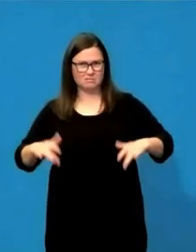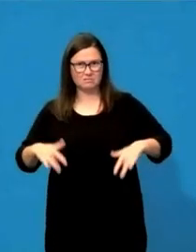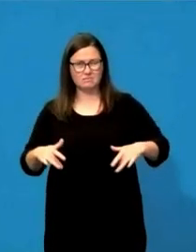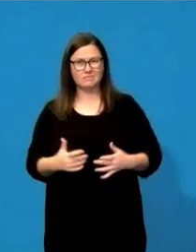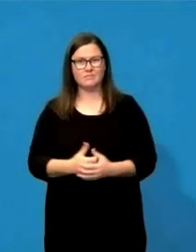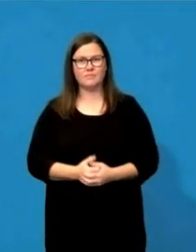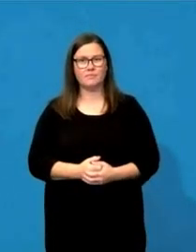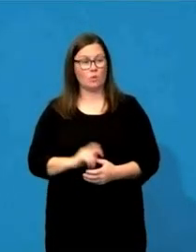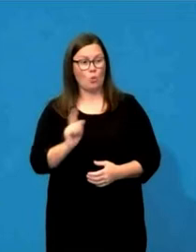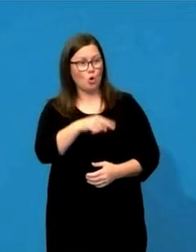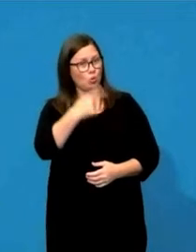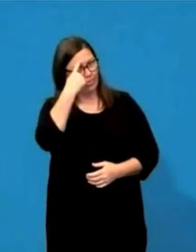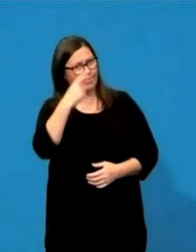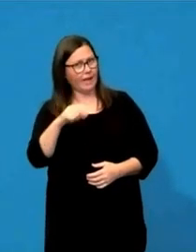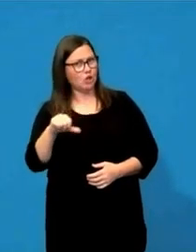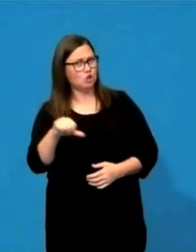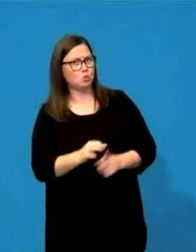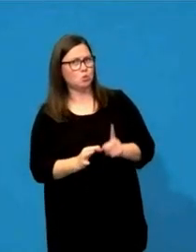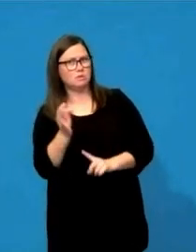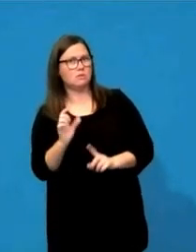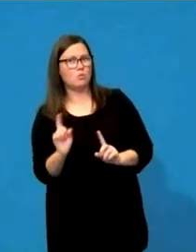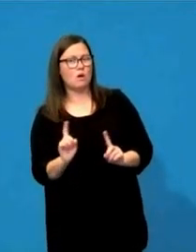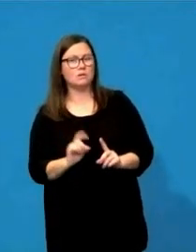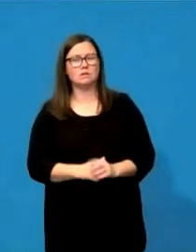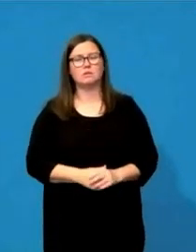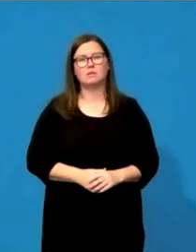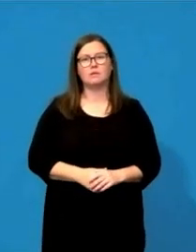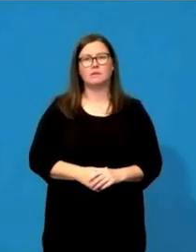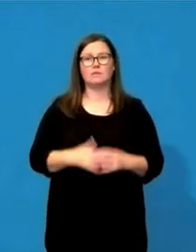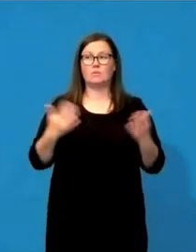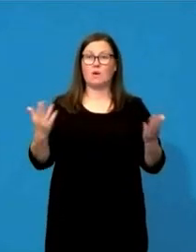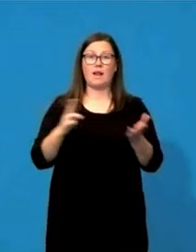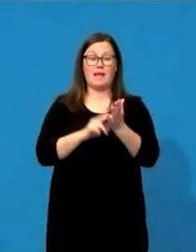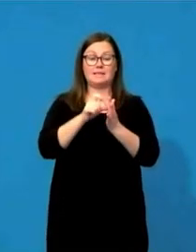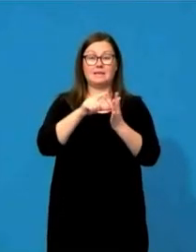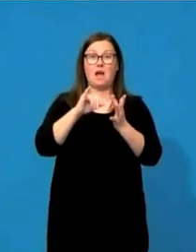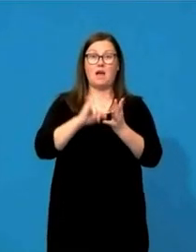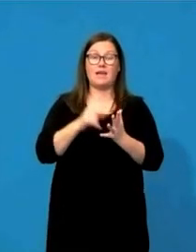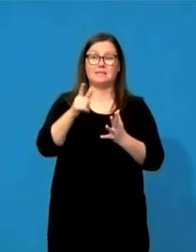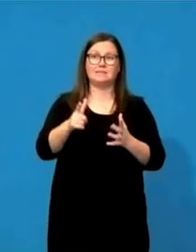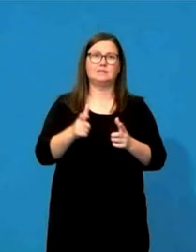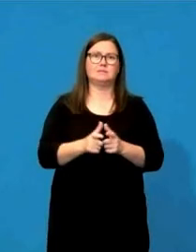When - well, I think the NDIS is a huge scheme. Like, it's the biggest health reforms since Medicare.